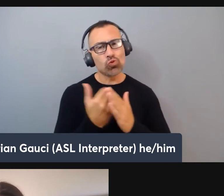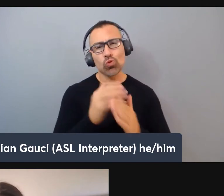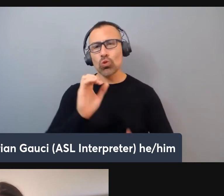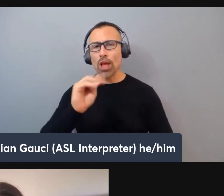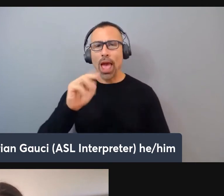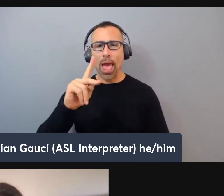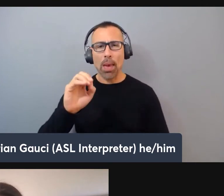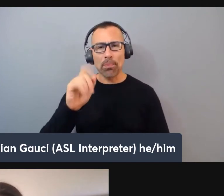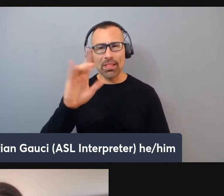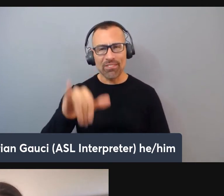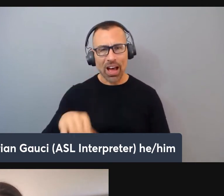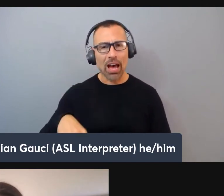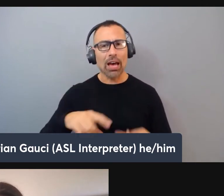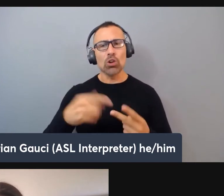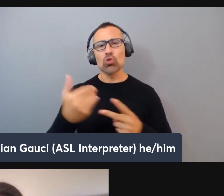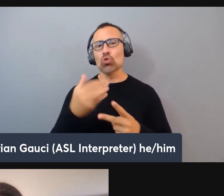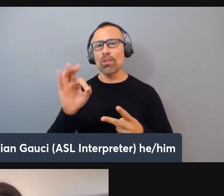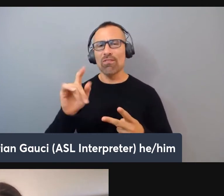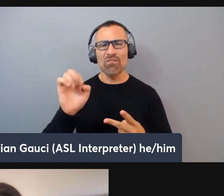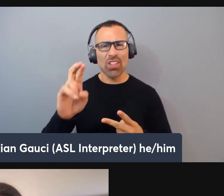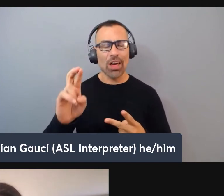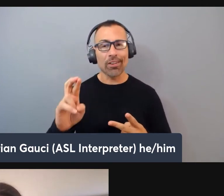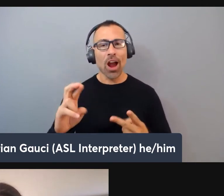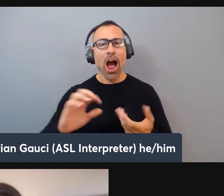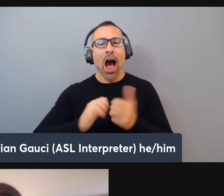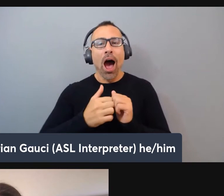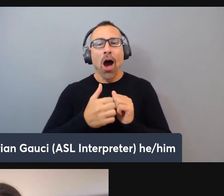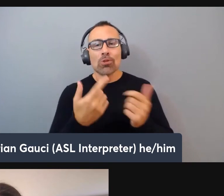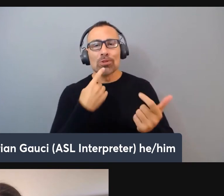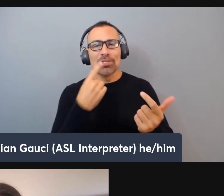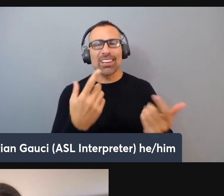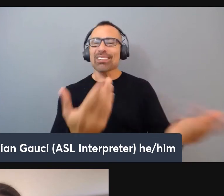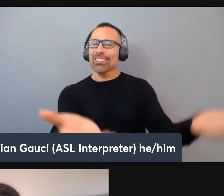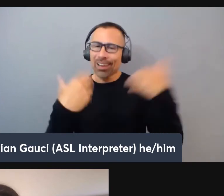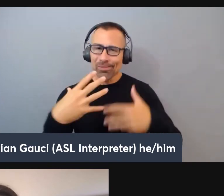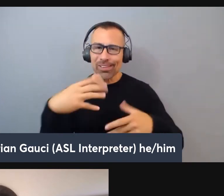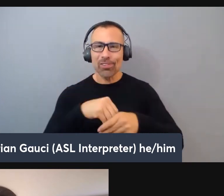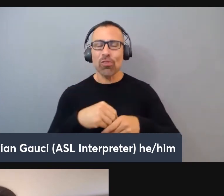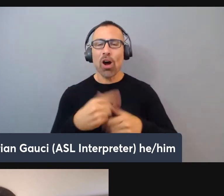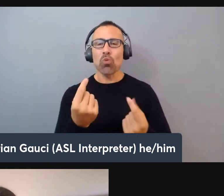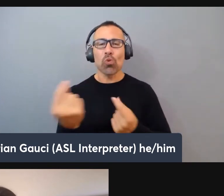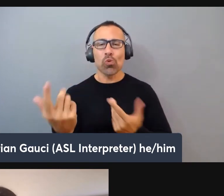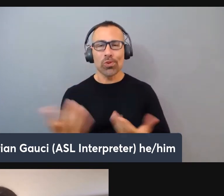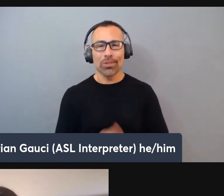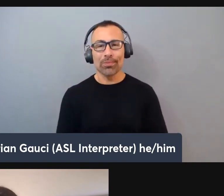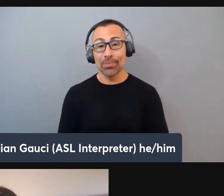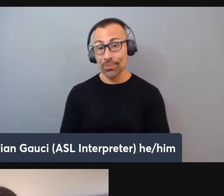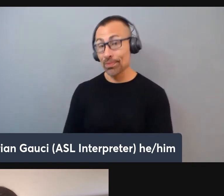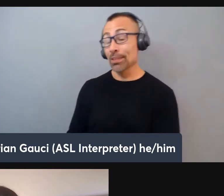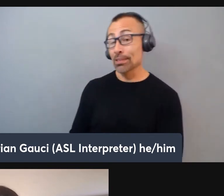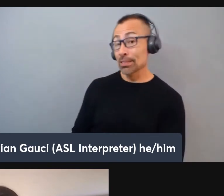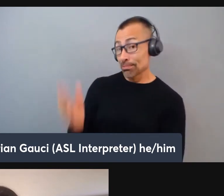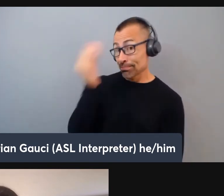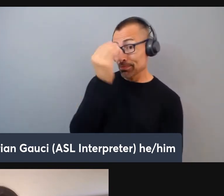I definitely wanna mention, and I know I saw Mo has already left that in the comments. We are an open source framework.